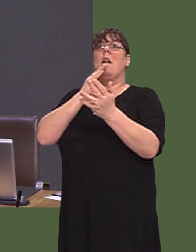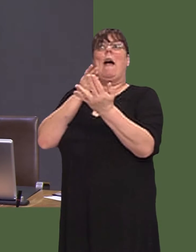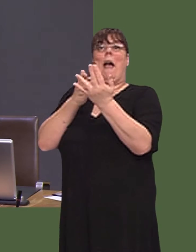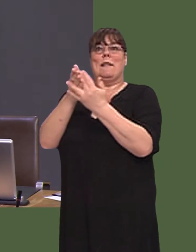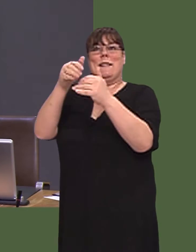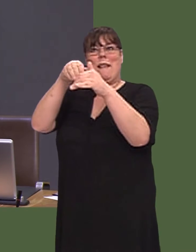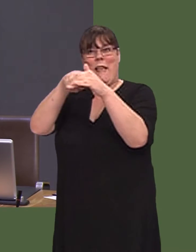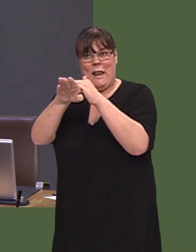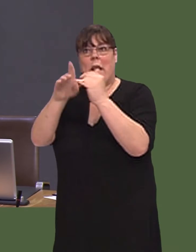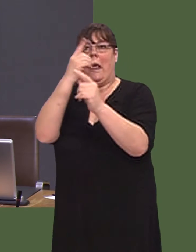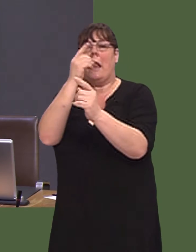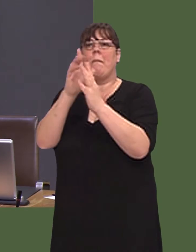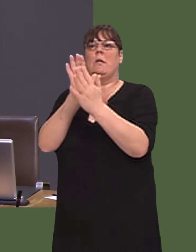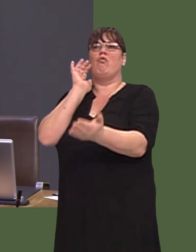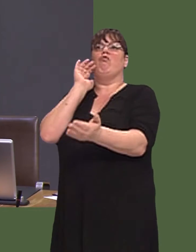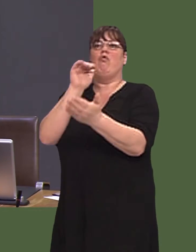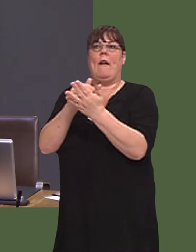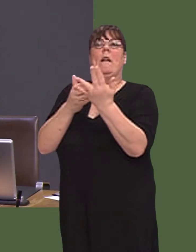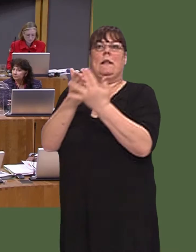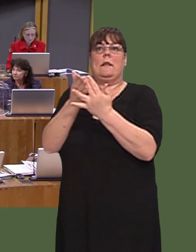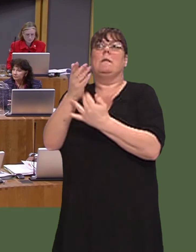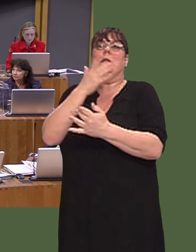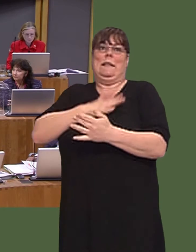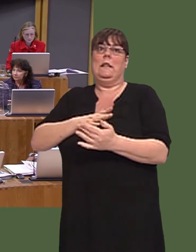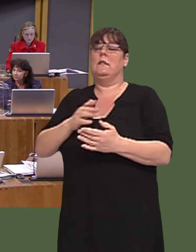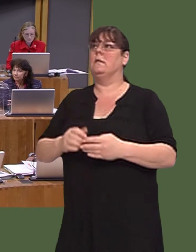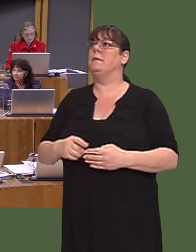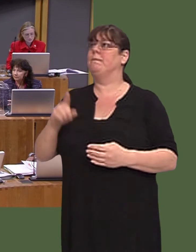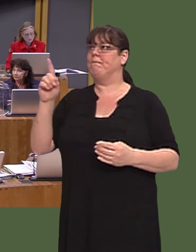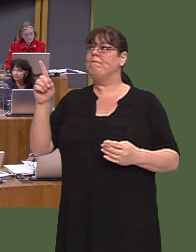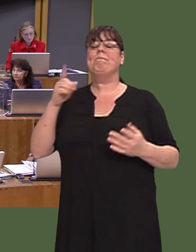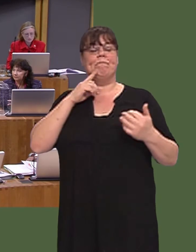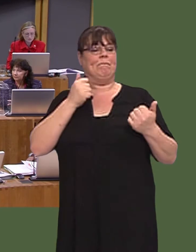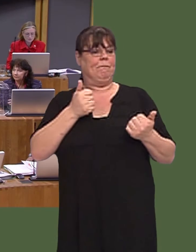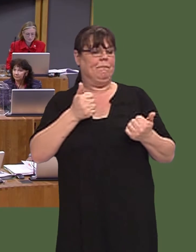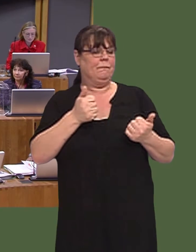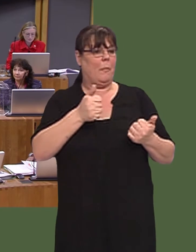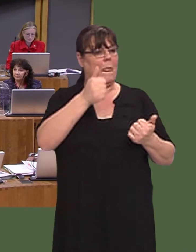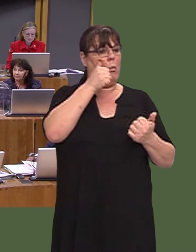station and, from there, into the station? Carwyn Jones: Well, transport hubs are hugely important in terms of delivering public transport